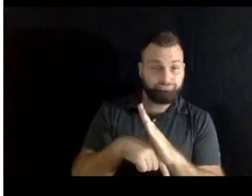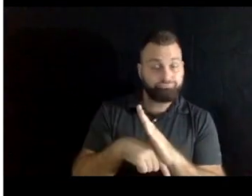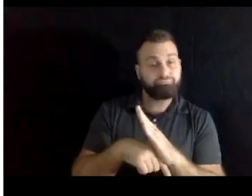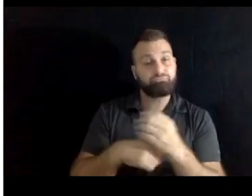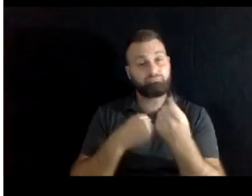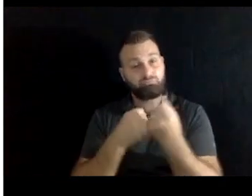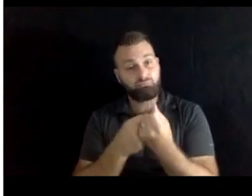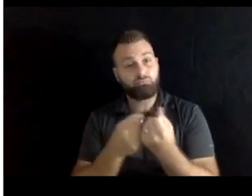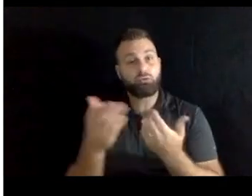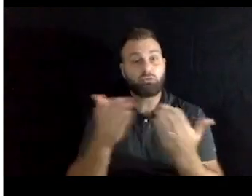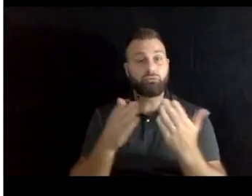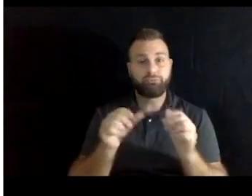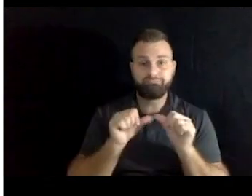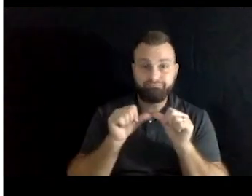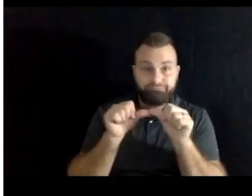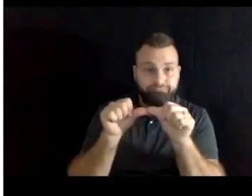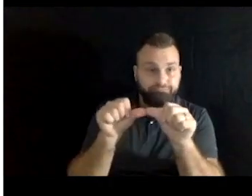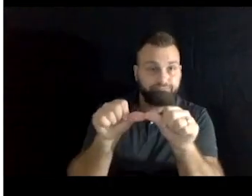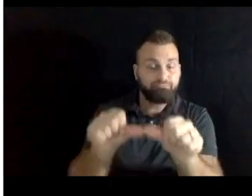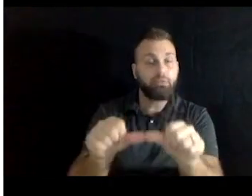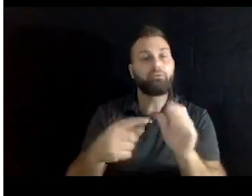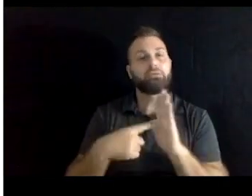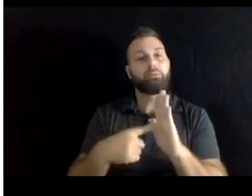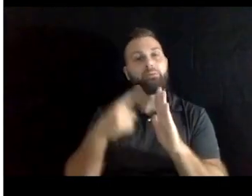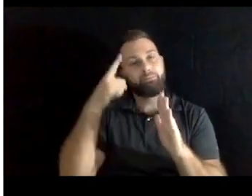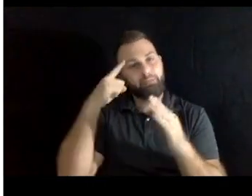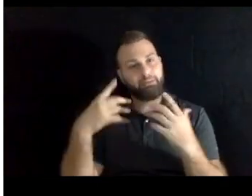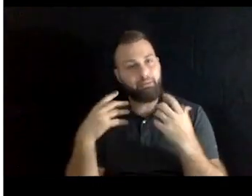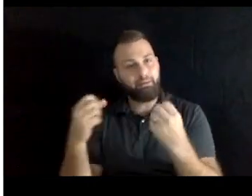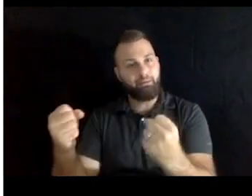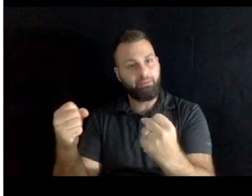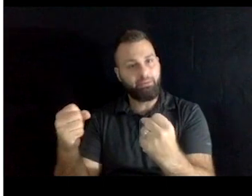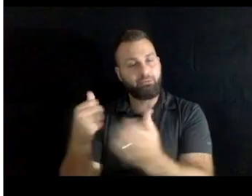So think about mental health, mental health treatment study